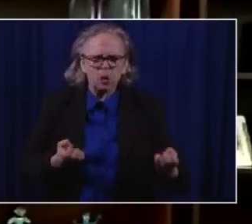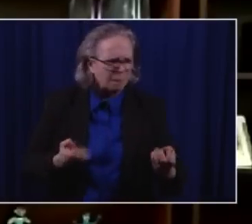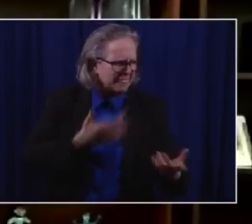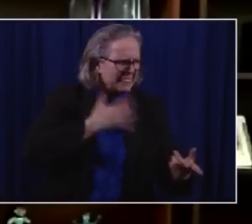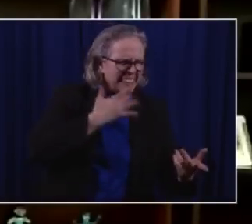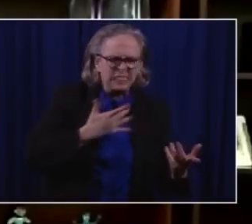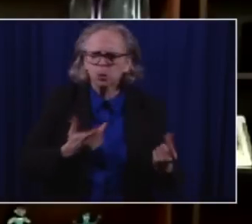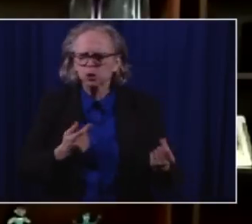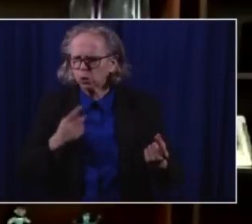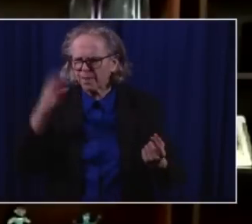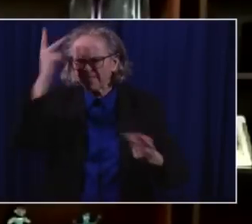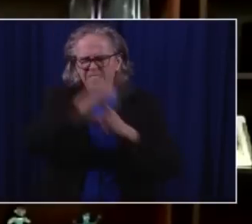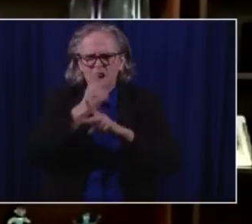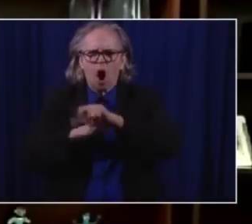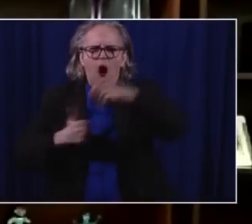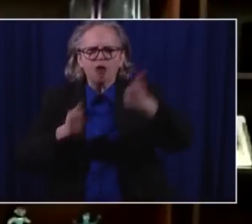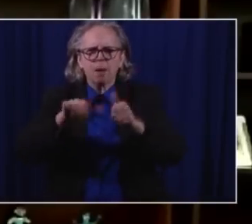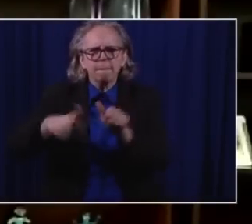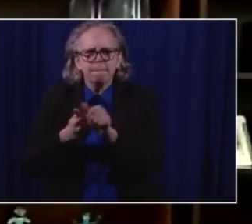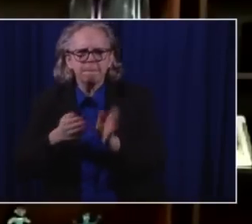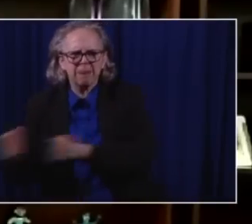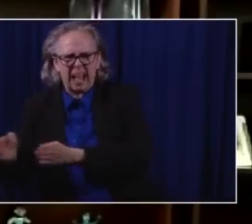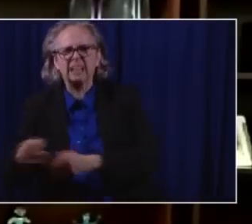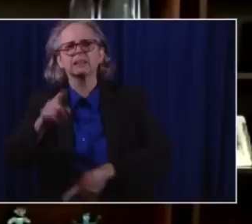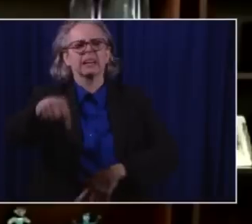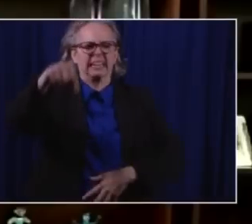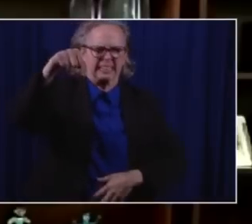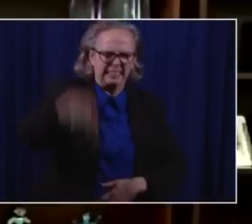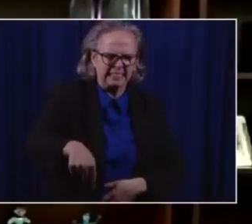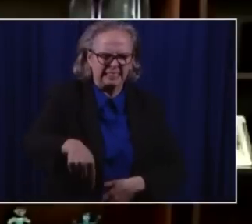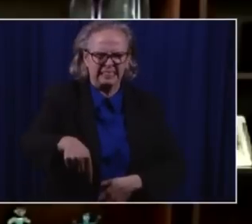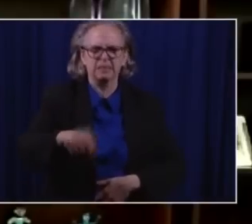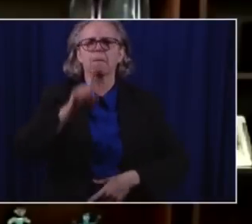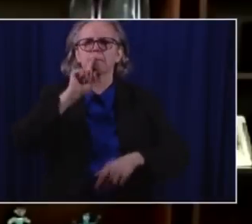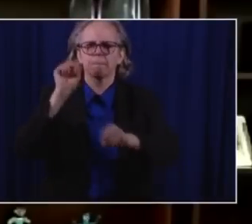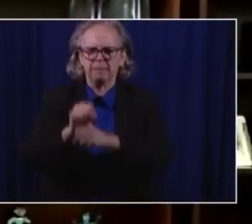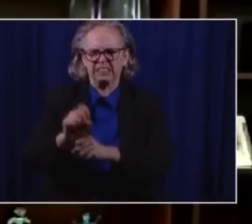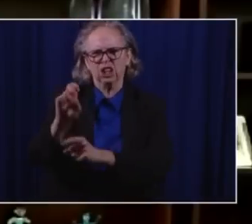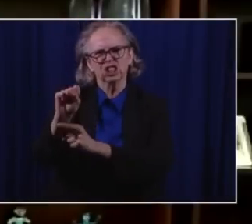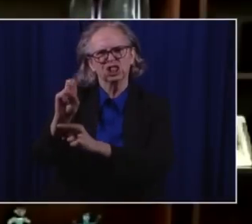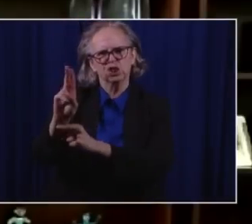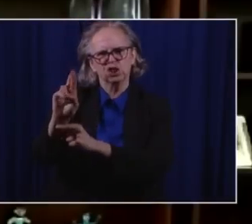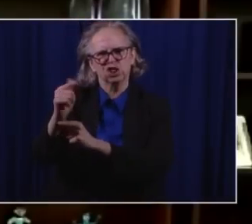kind of by pastor heart lungs that we use for patients with the most severe kinds of respiratory failure. So again, I'm just going to echo what my